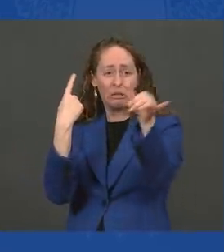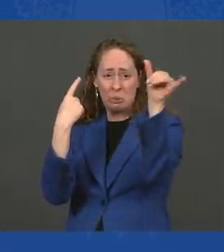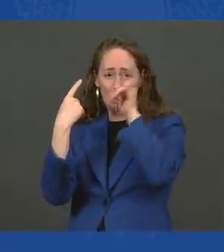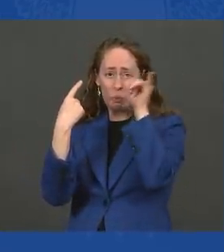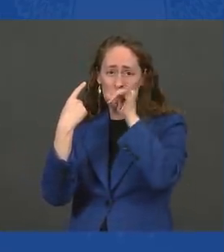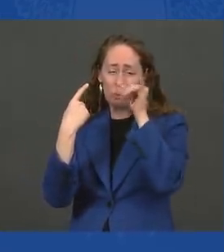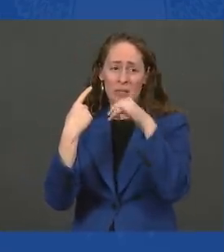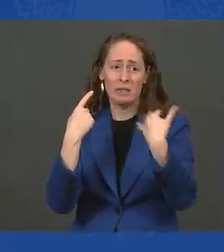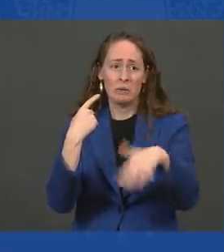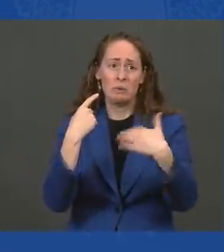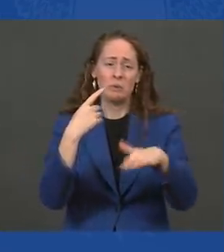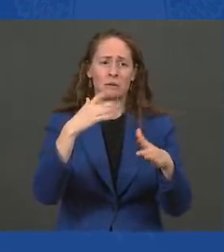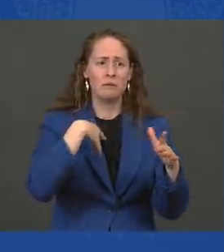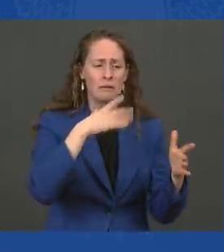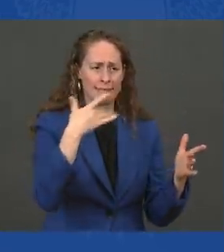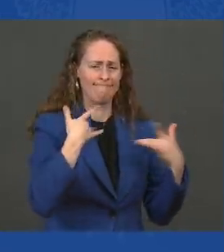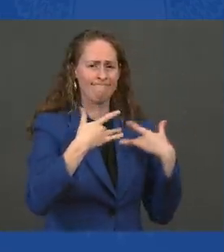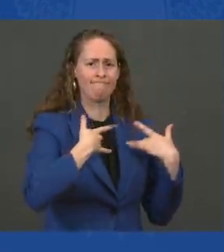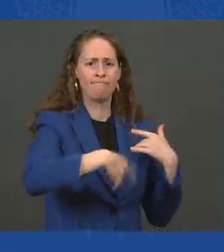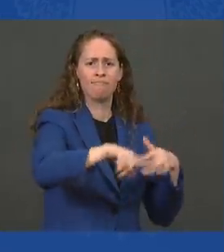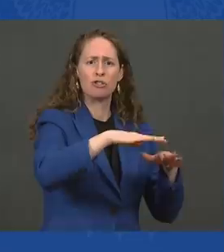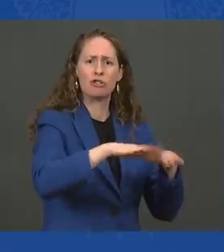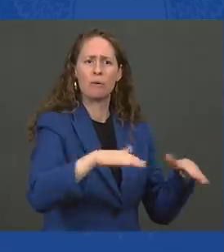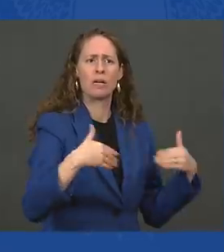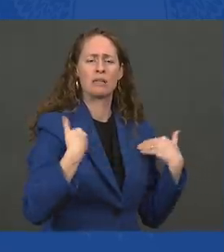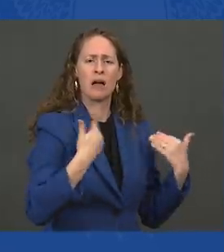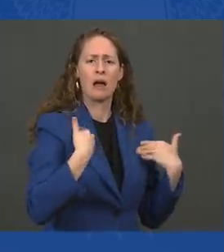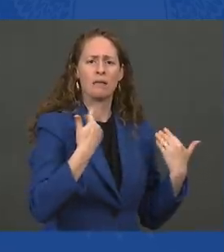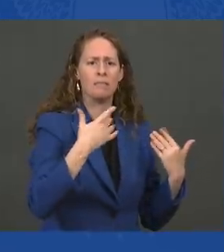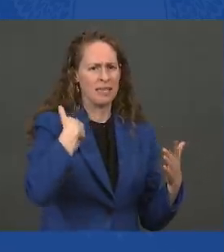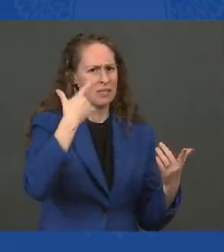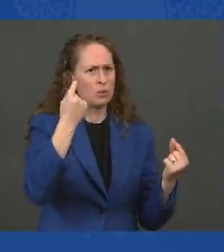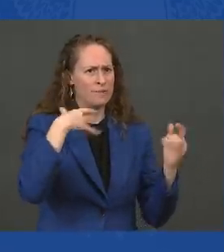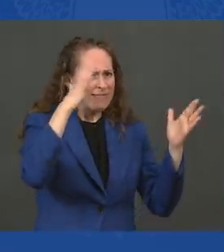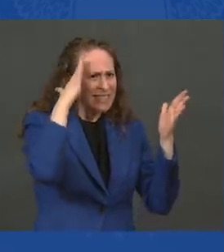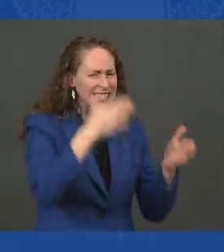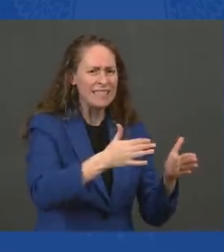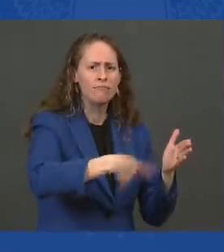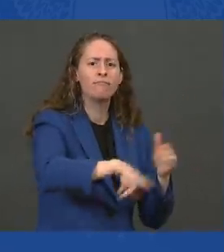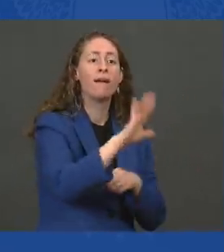effective vaccines now. While it will be a few weeks before we know everything we need to know